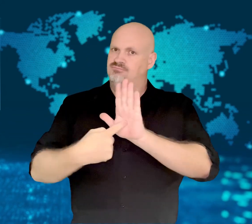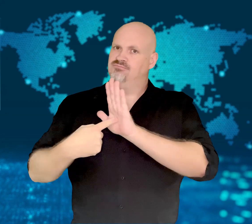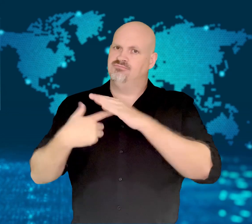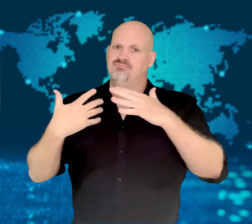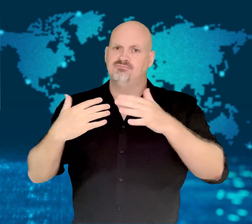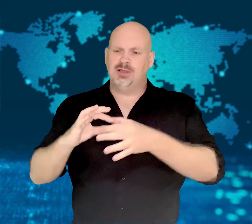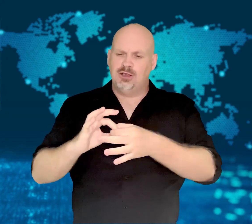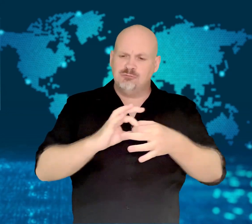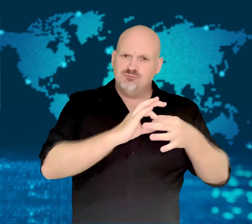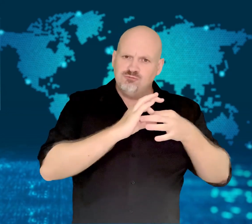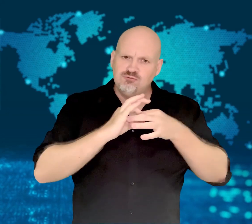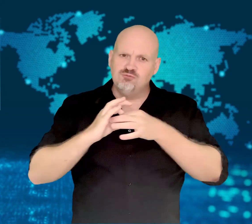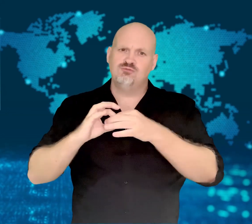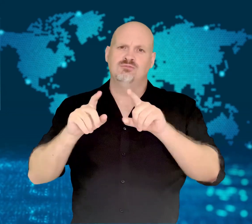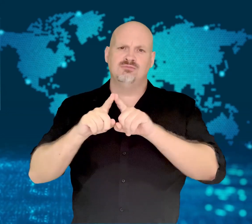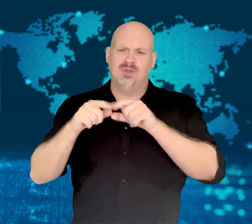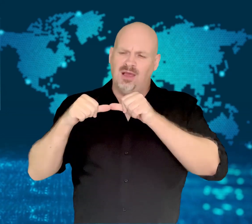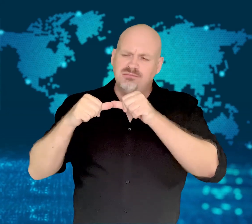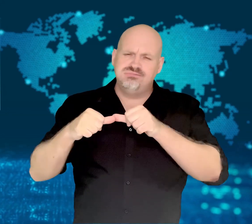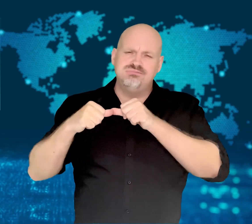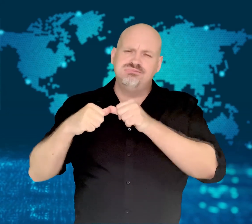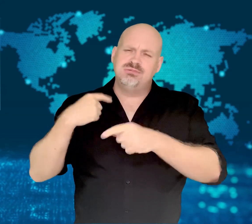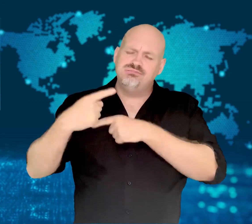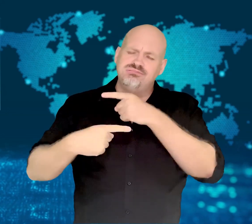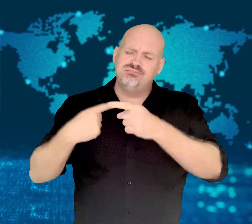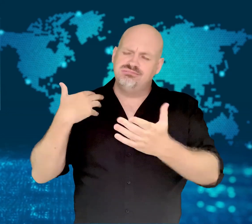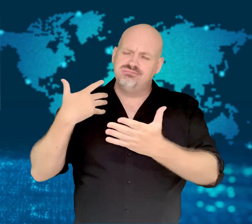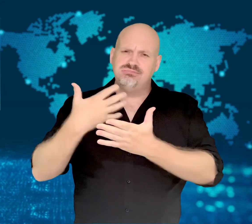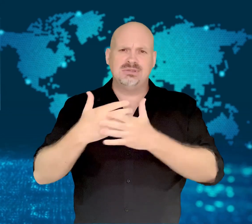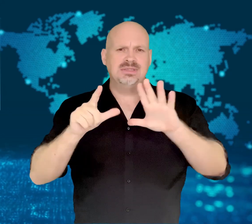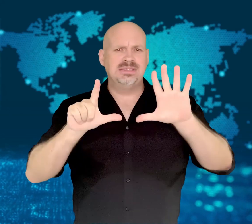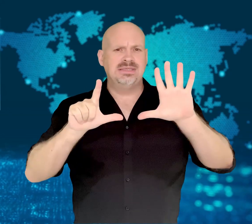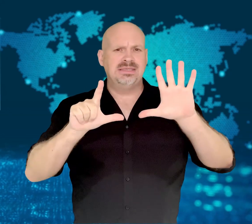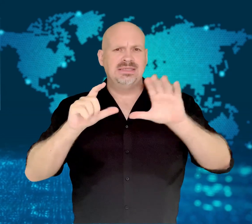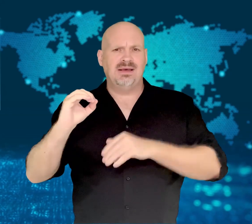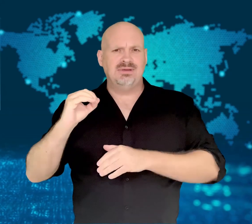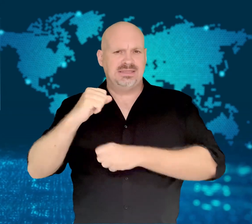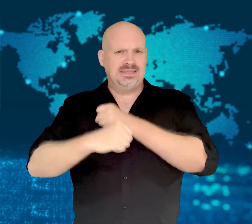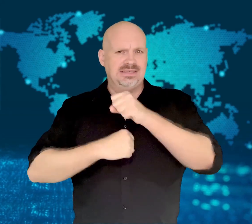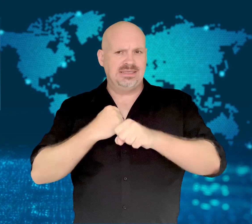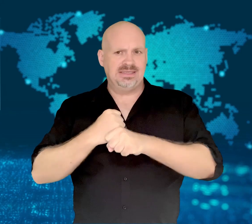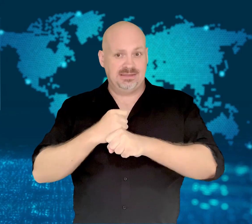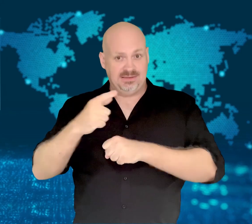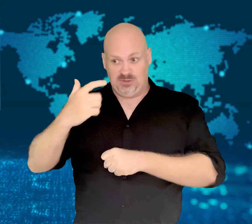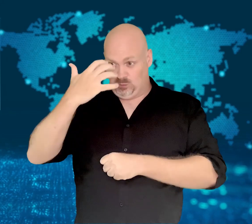as Queen Elizabeth had reigned for 70 years - longer than any other British monarch.